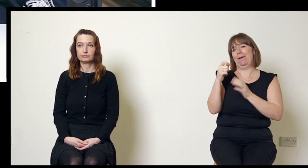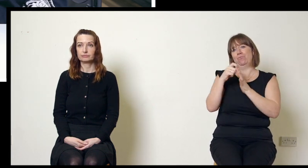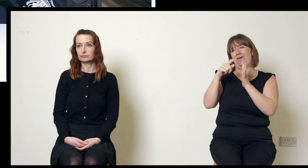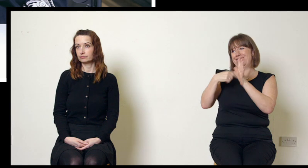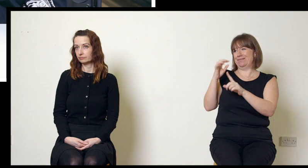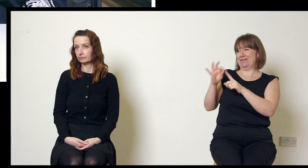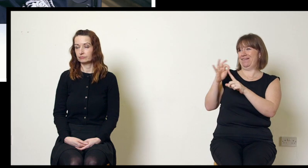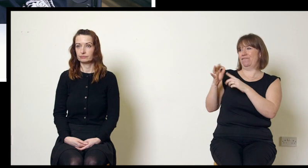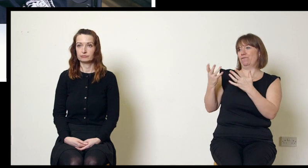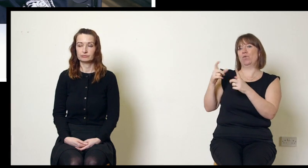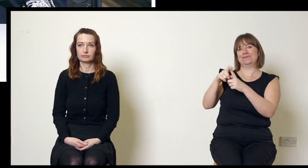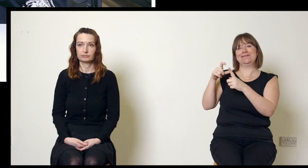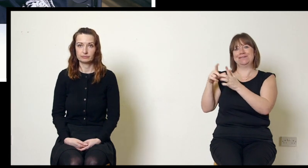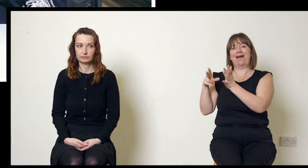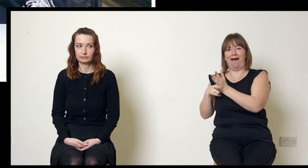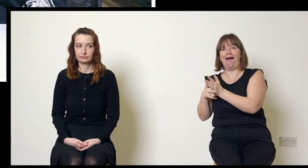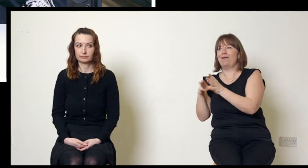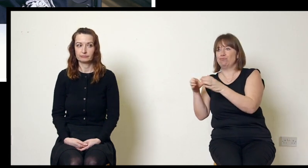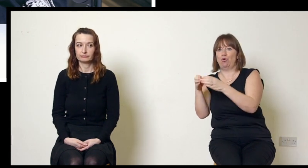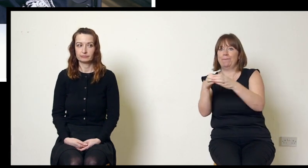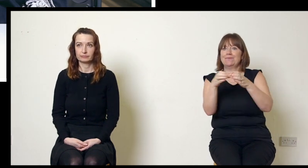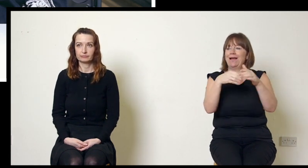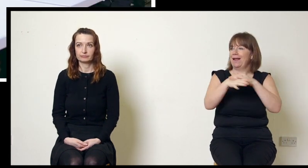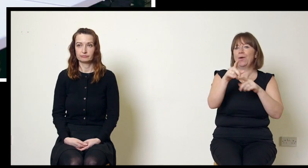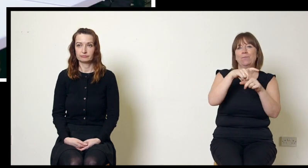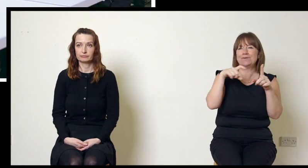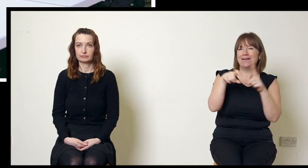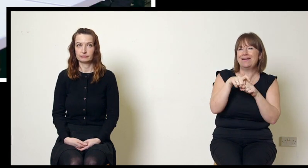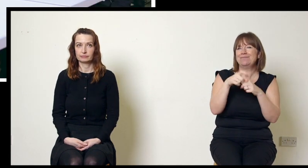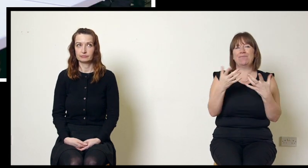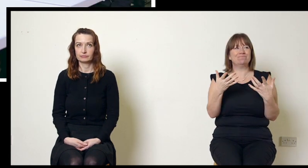for the deaf, disabled, neurodivergent groups in the community. But it's about saying we're not just applying it